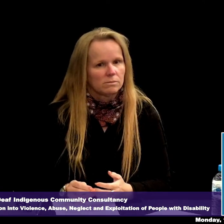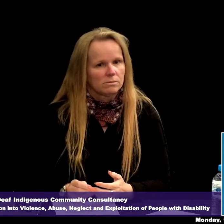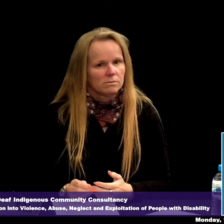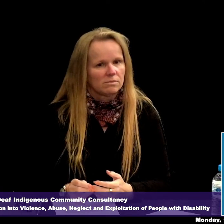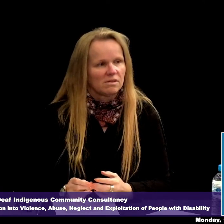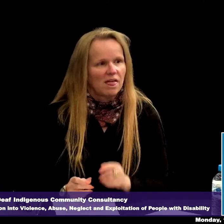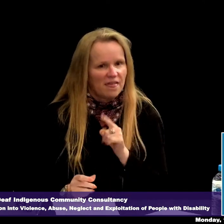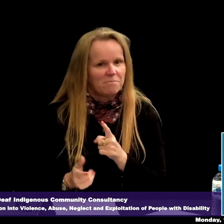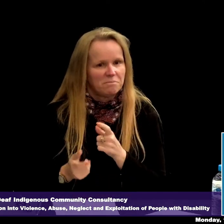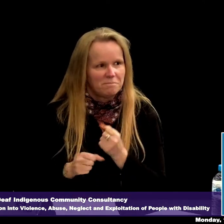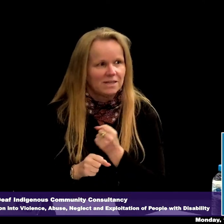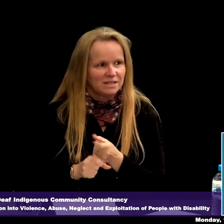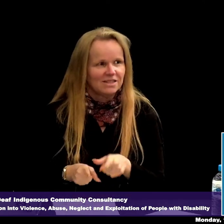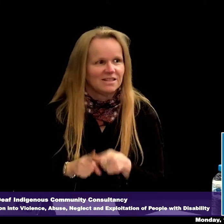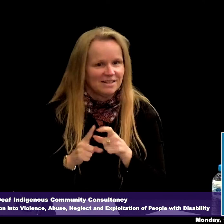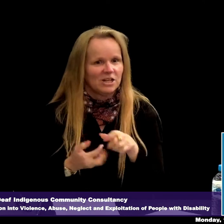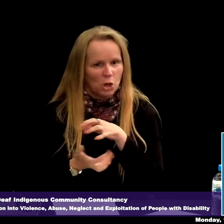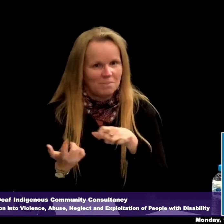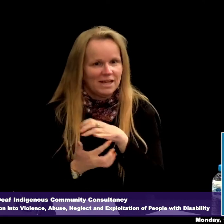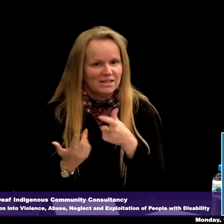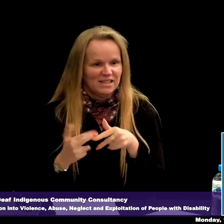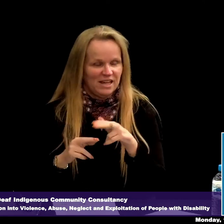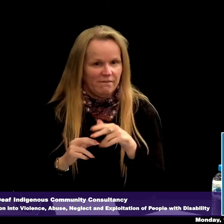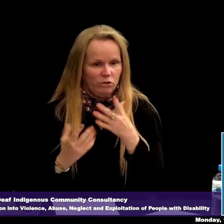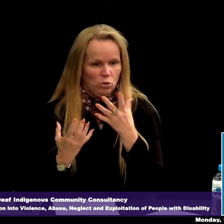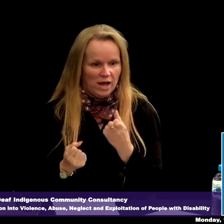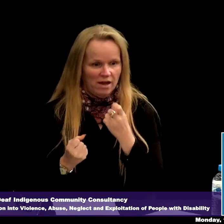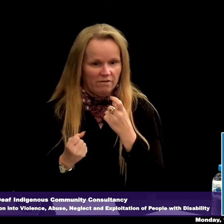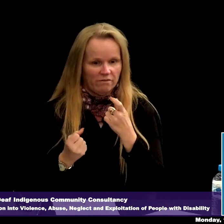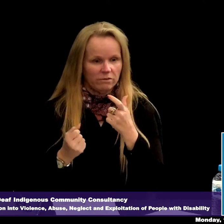They don't overlap. And that makes it extremely difficult and complicated.